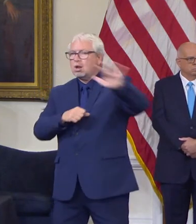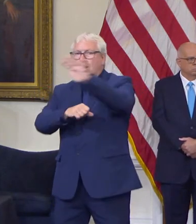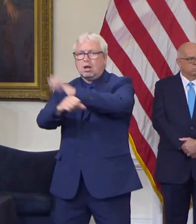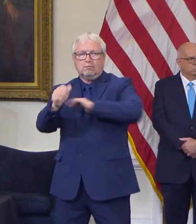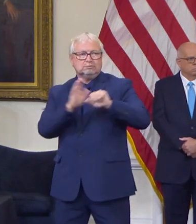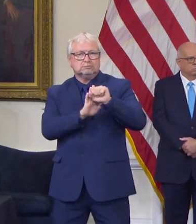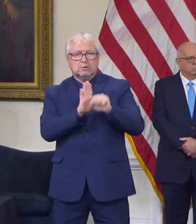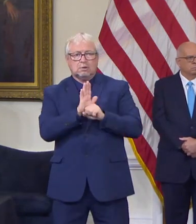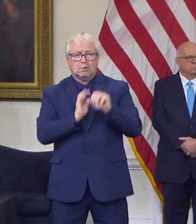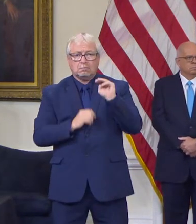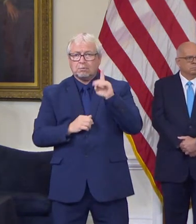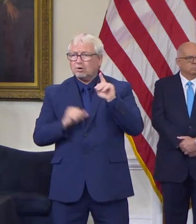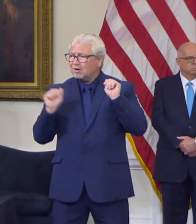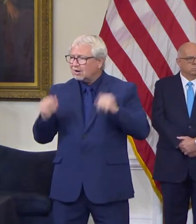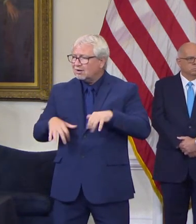70 facilities across Maryland that are administering the treatment.